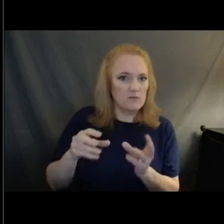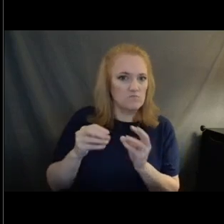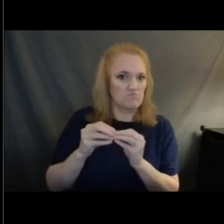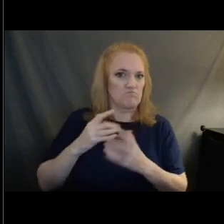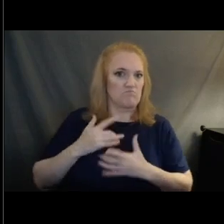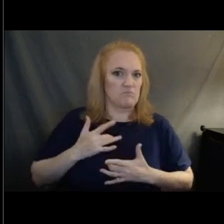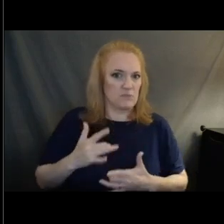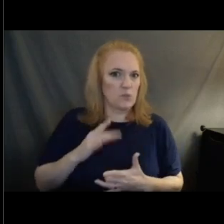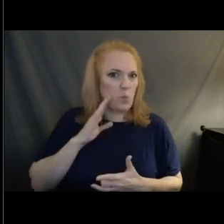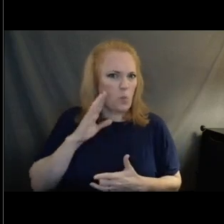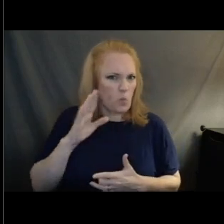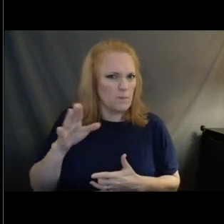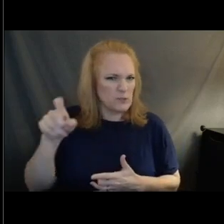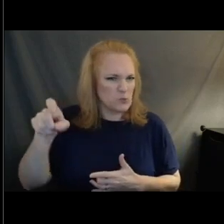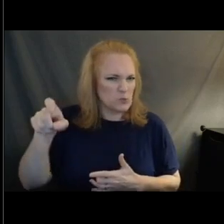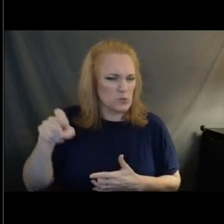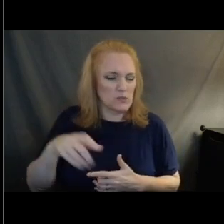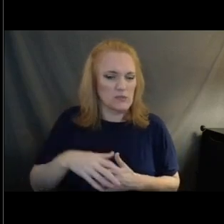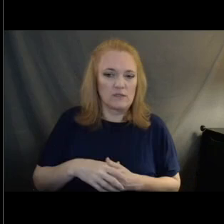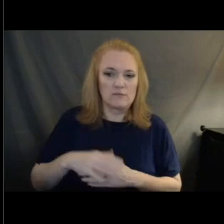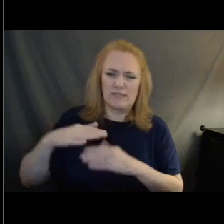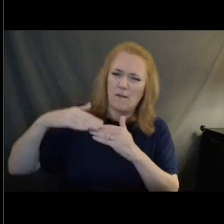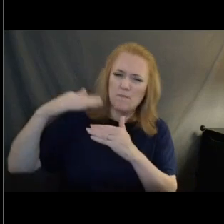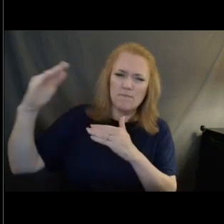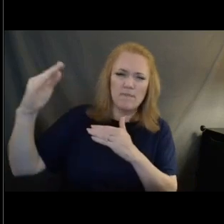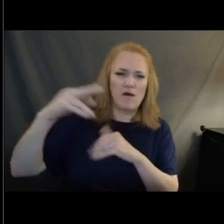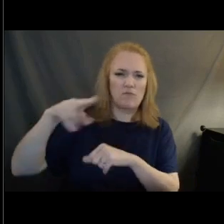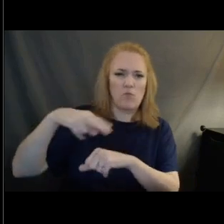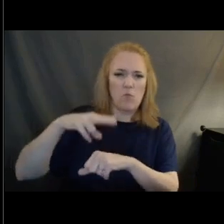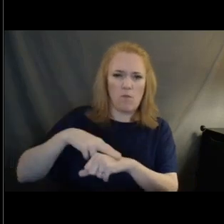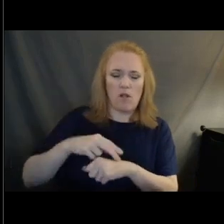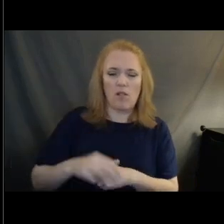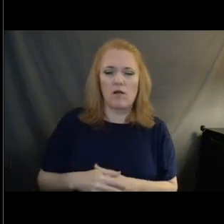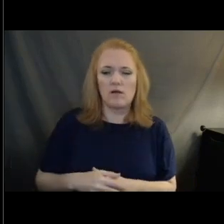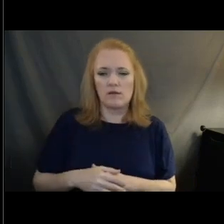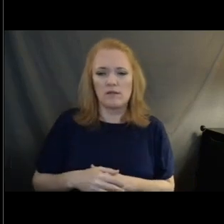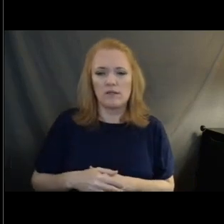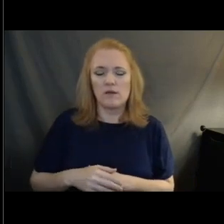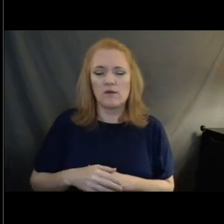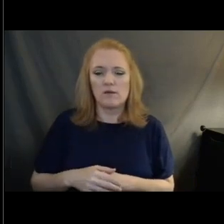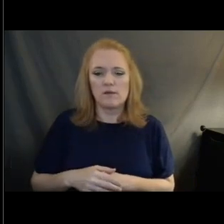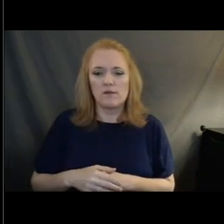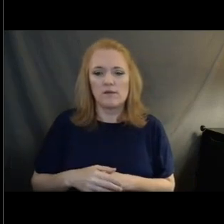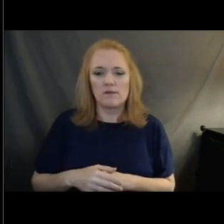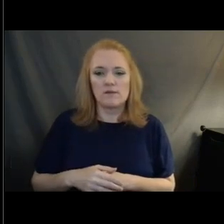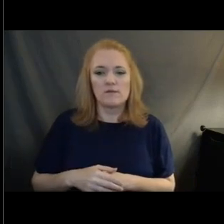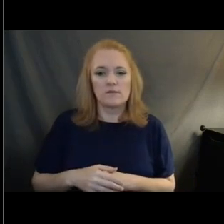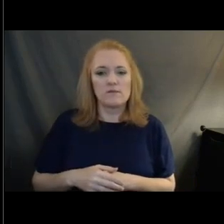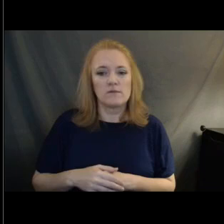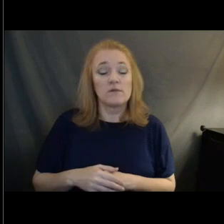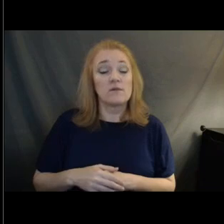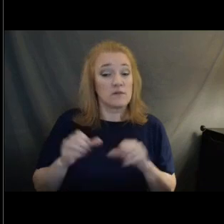higher than normal for above normal temperatures of exceeding what one can concern or understand